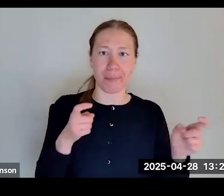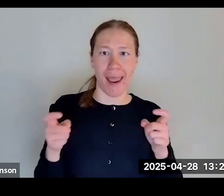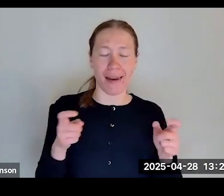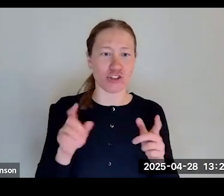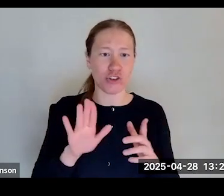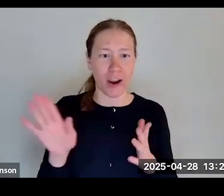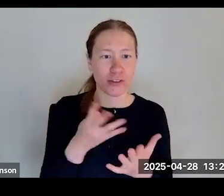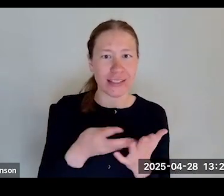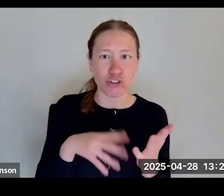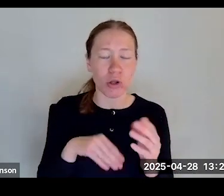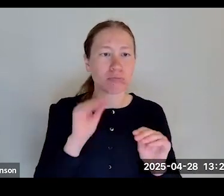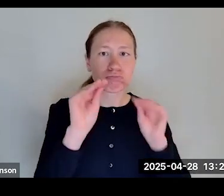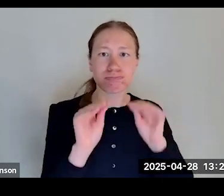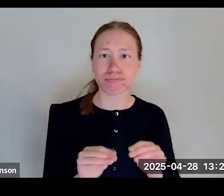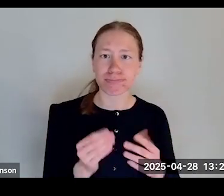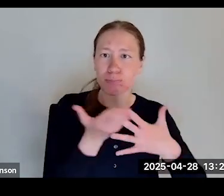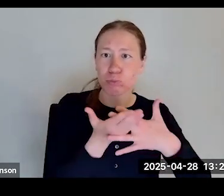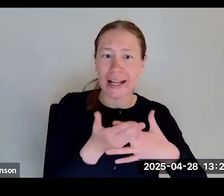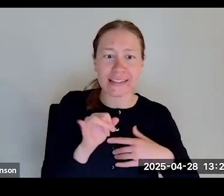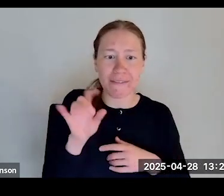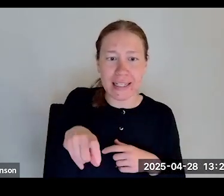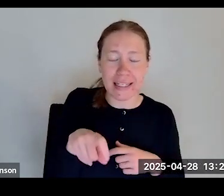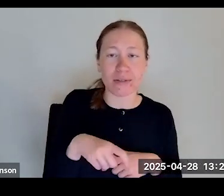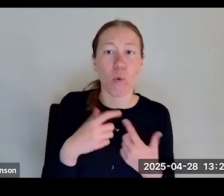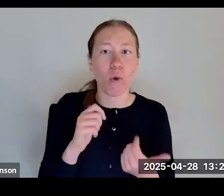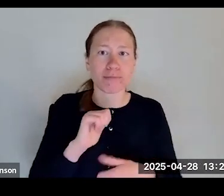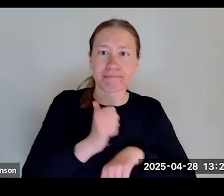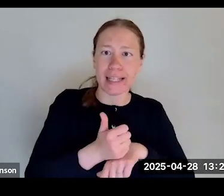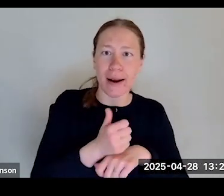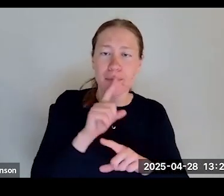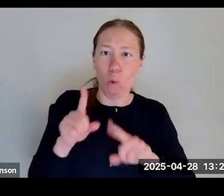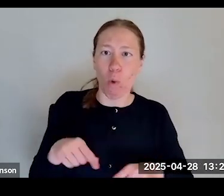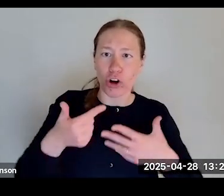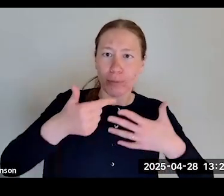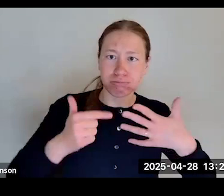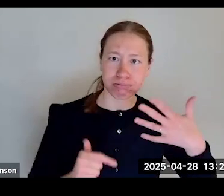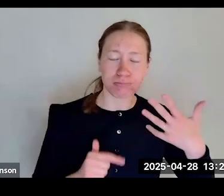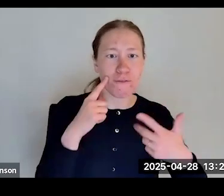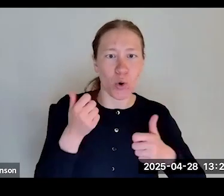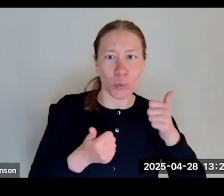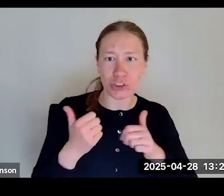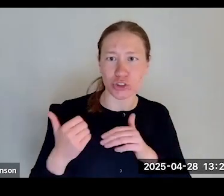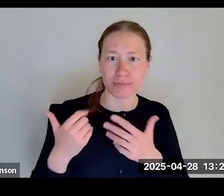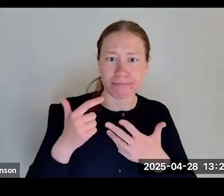implement breaks as they need, or schedule the order that they're doing tasks. Utilize those benefits to your advantage.